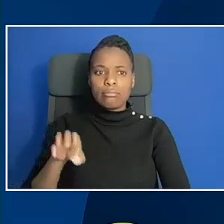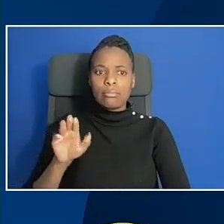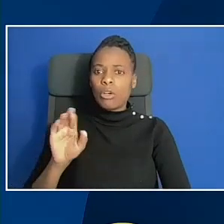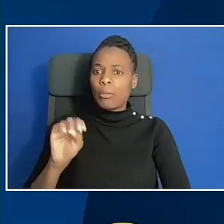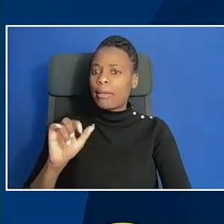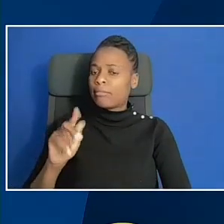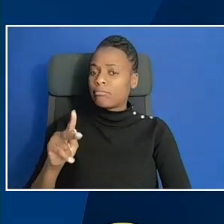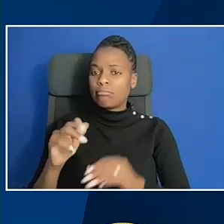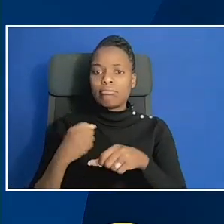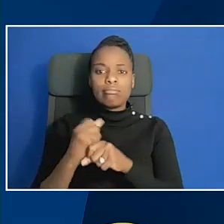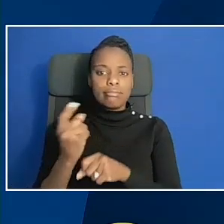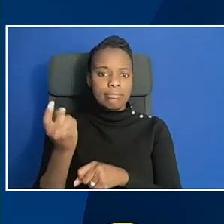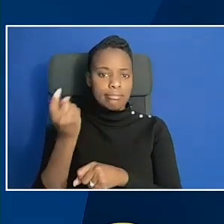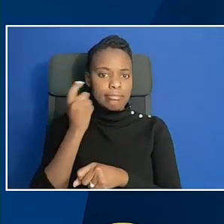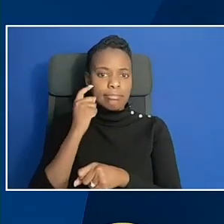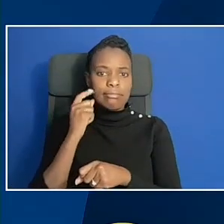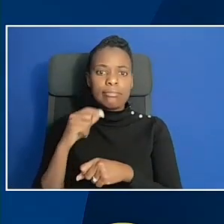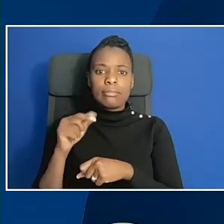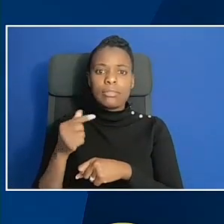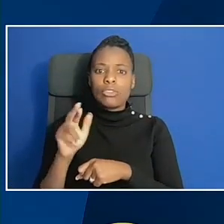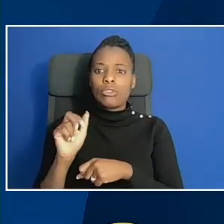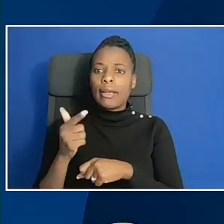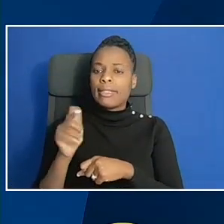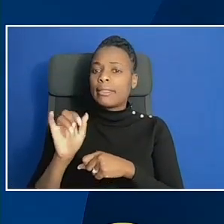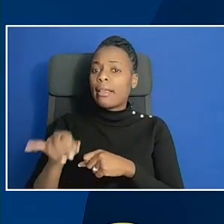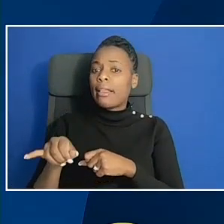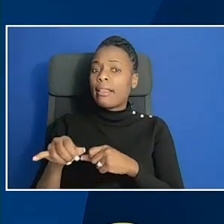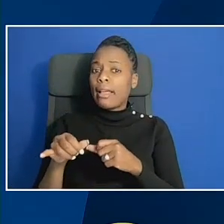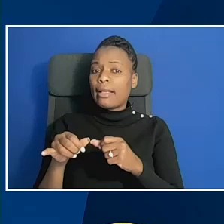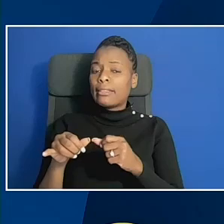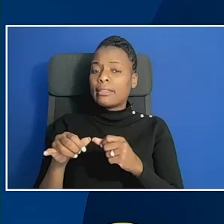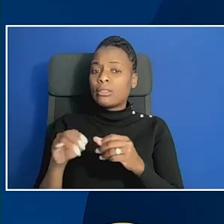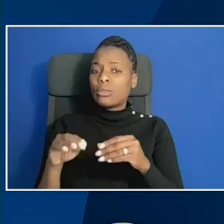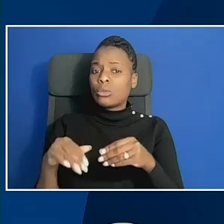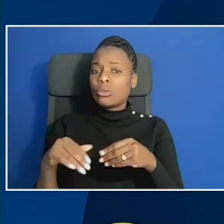It does. But it is that with- we provided the off ramp to that but that is the ultimate .